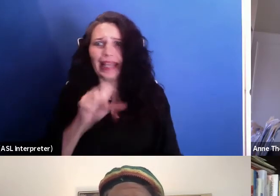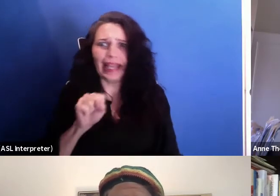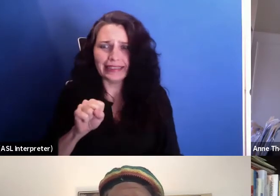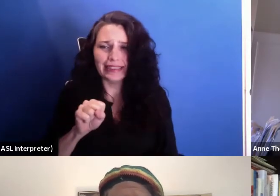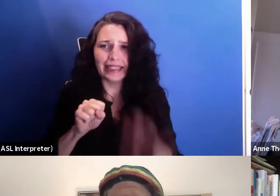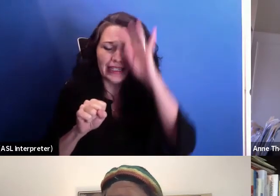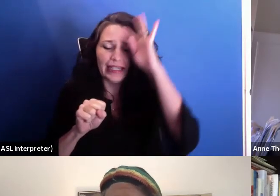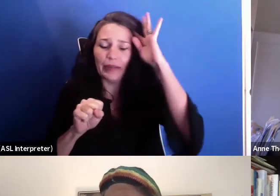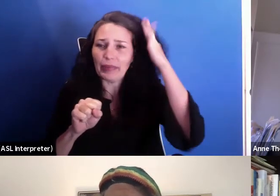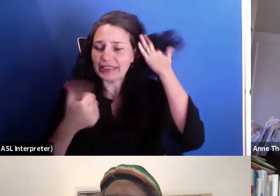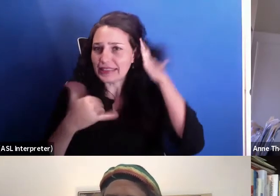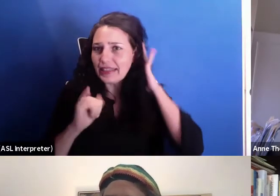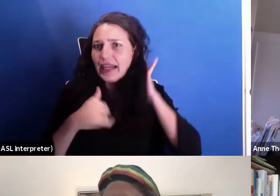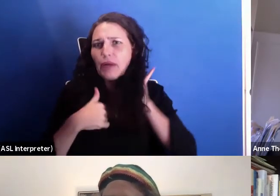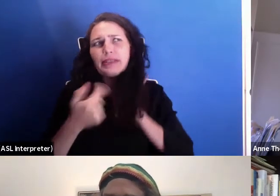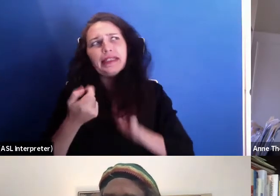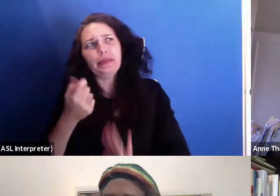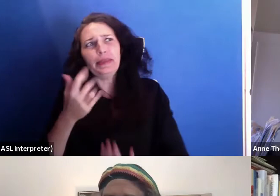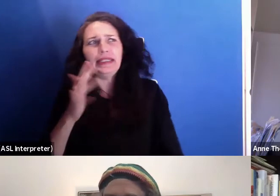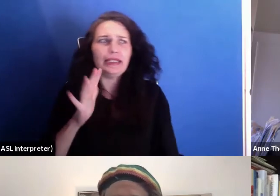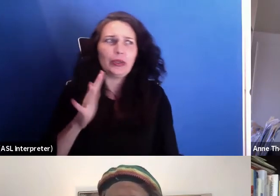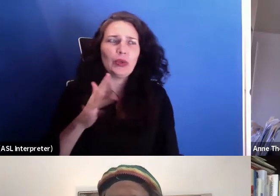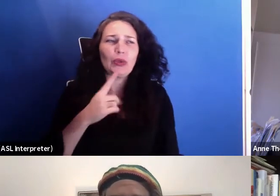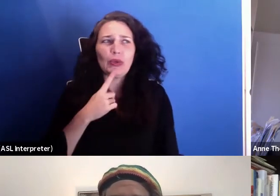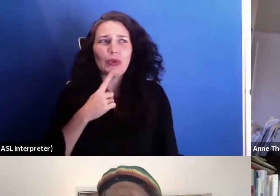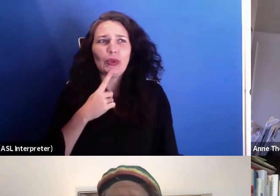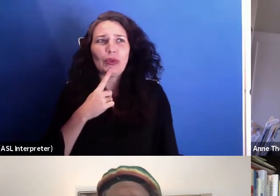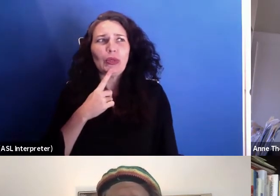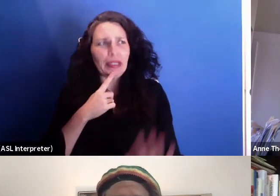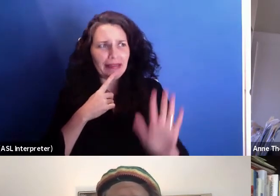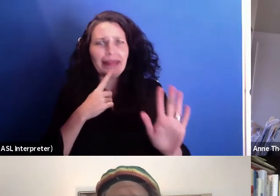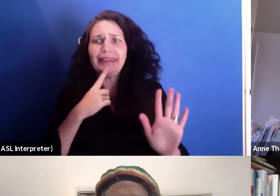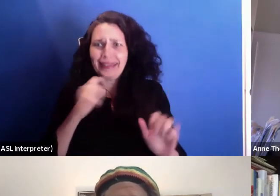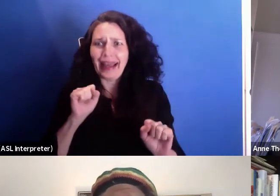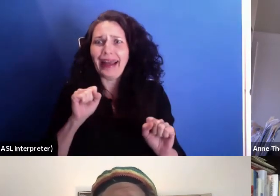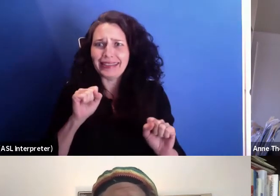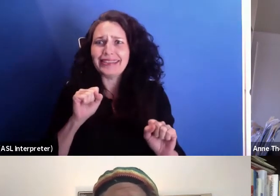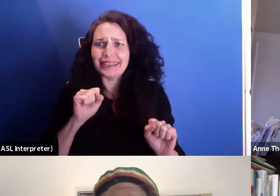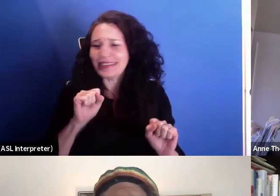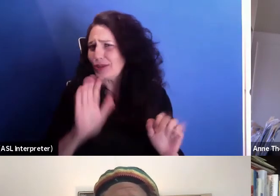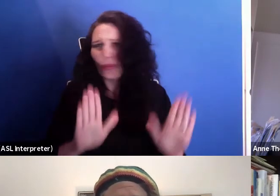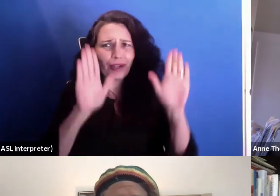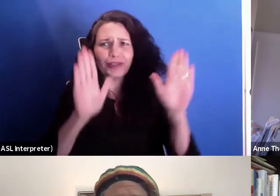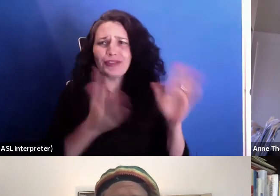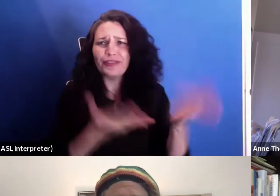It was kind of like, makes a lot of sense and that's really a wonderful offer.